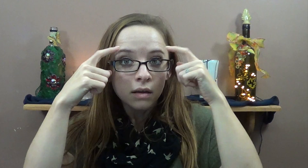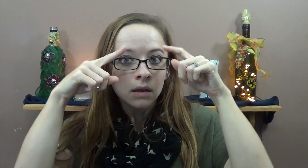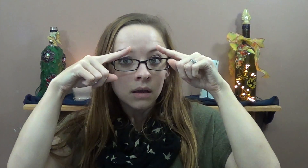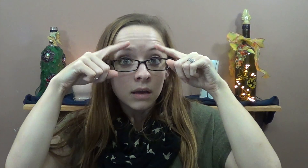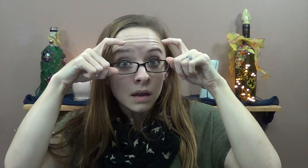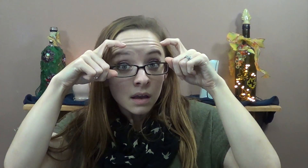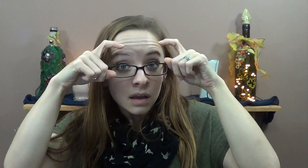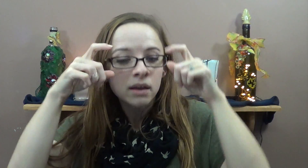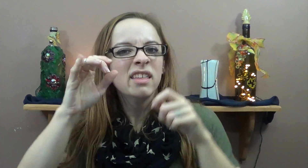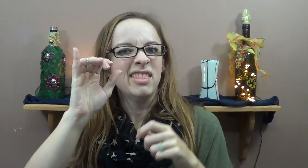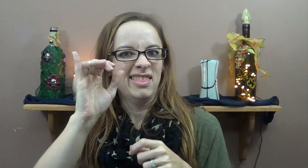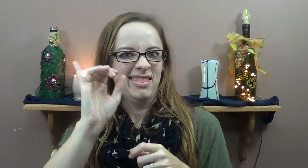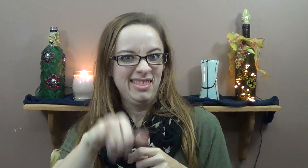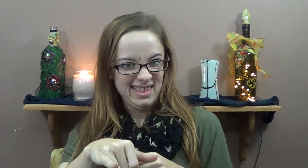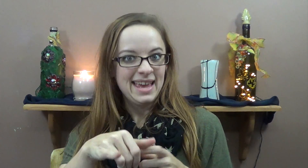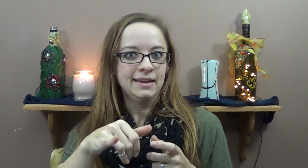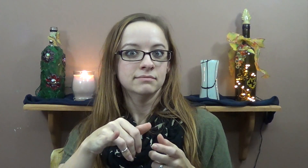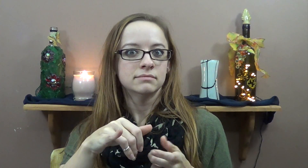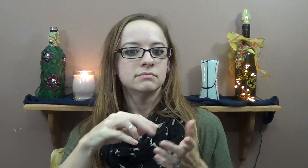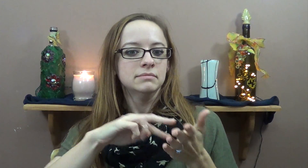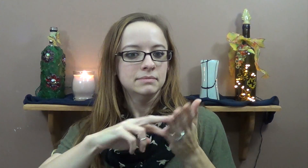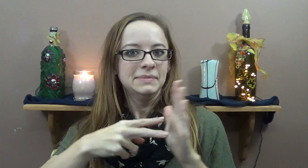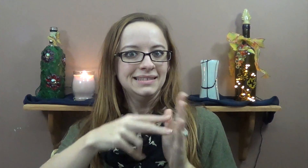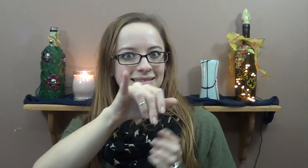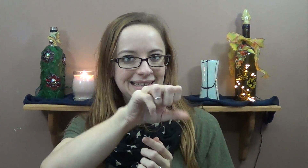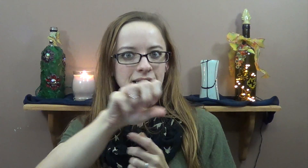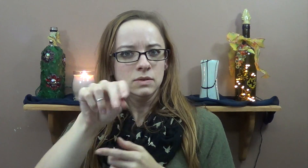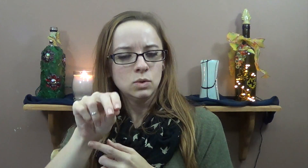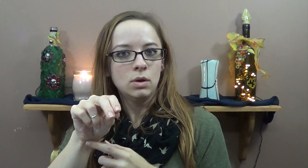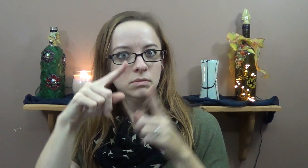you can see my eyebrows raise up. That is indicating